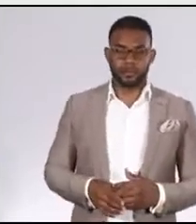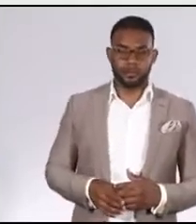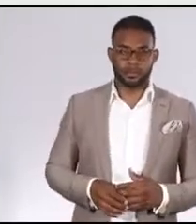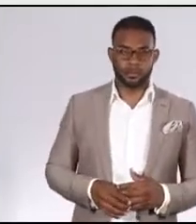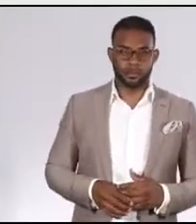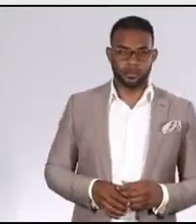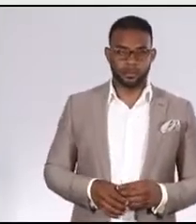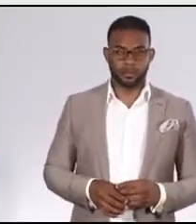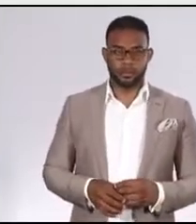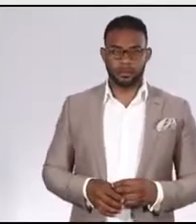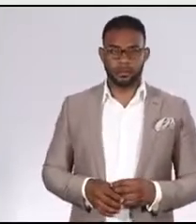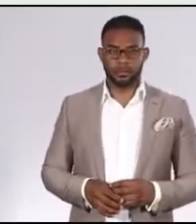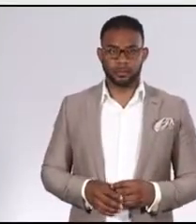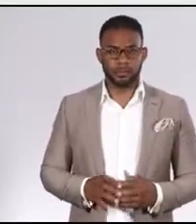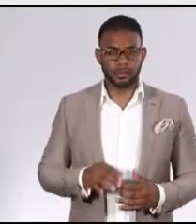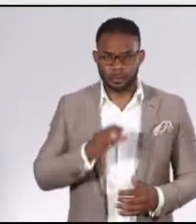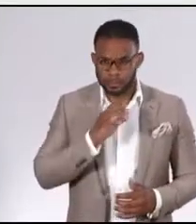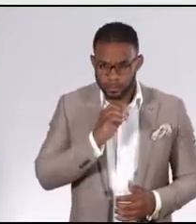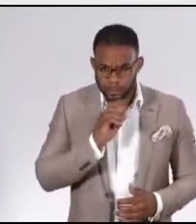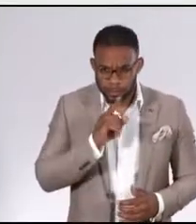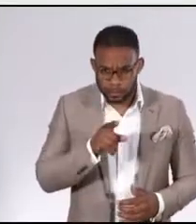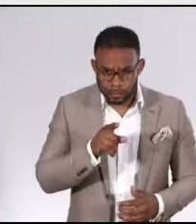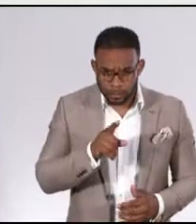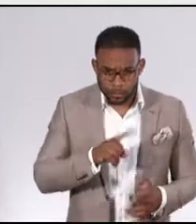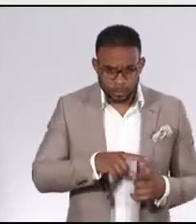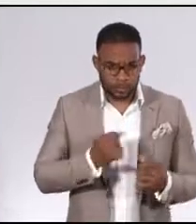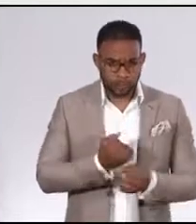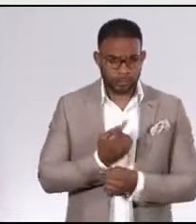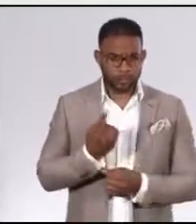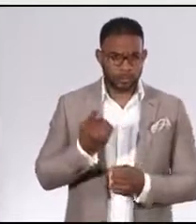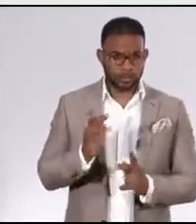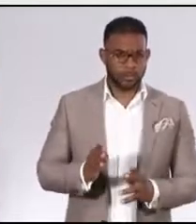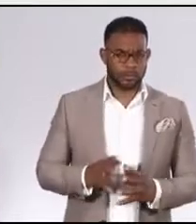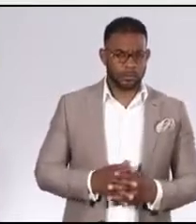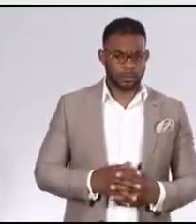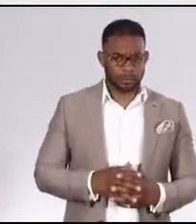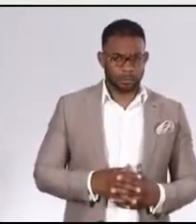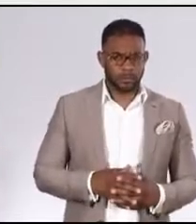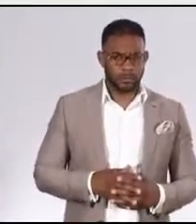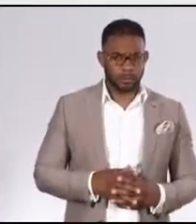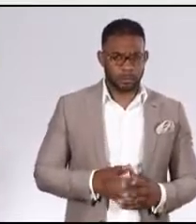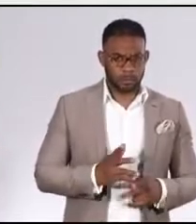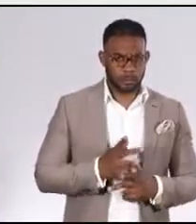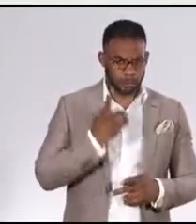Here we want to know how old are you. or Your loved one uh that you care for with hearing loss.